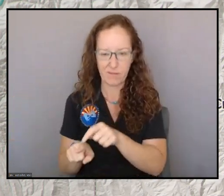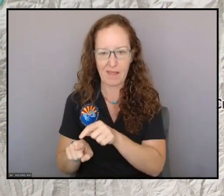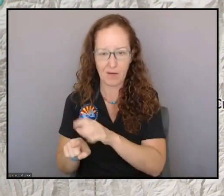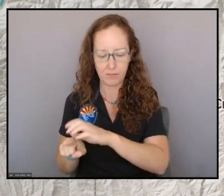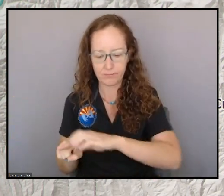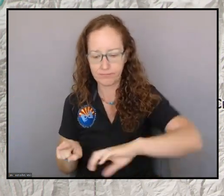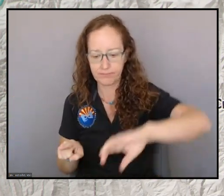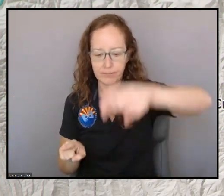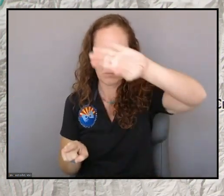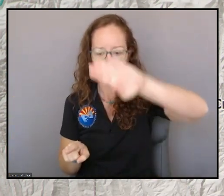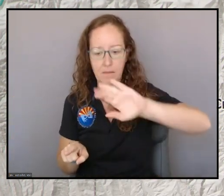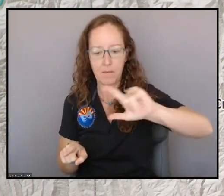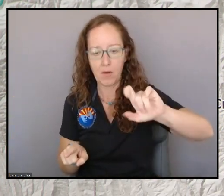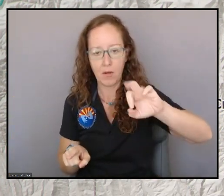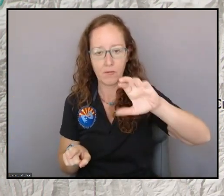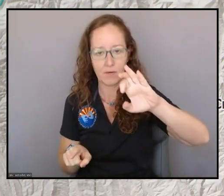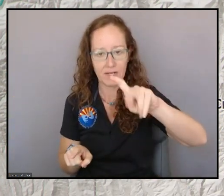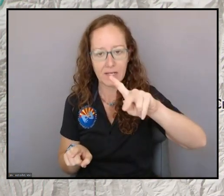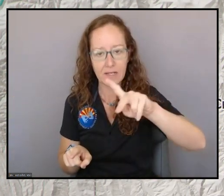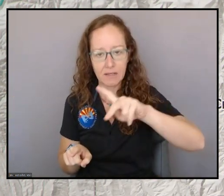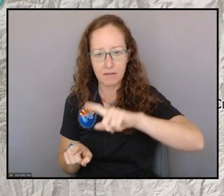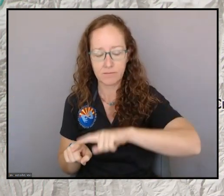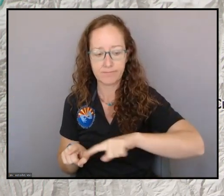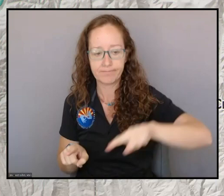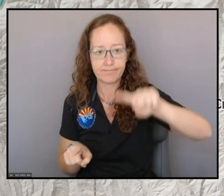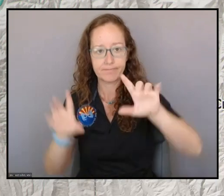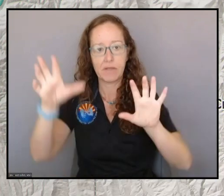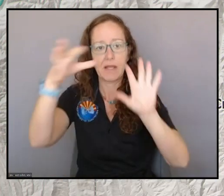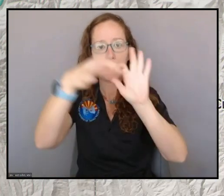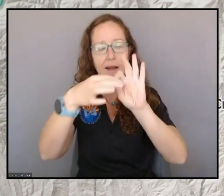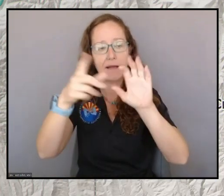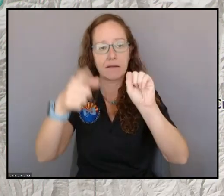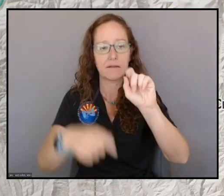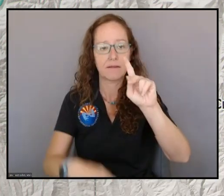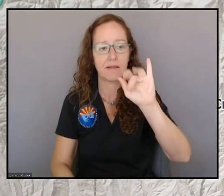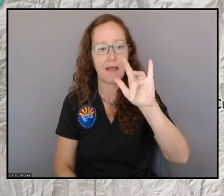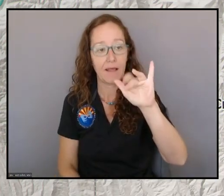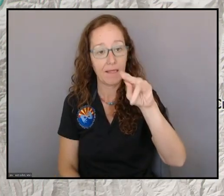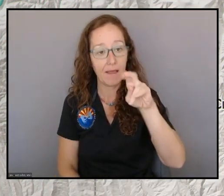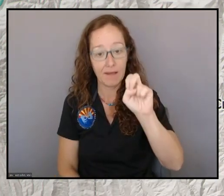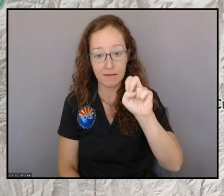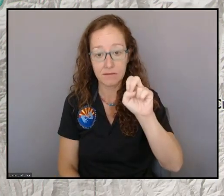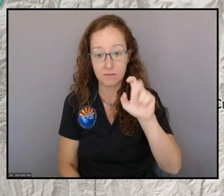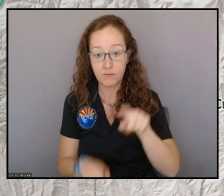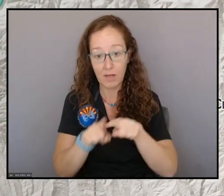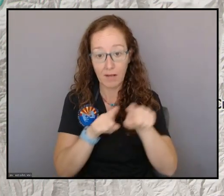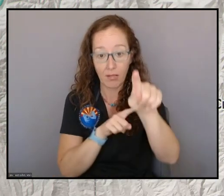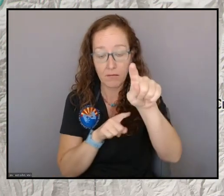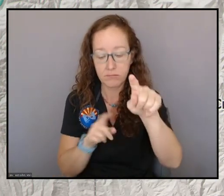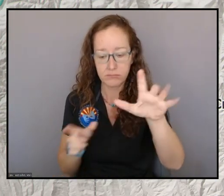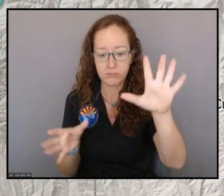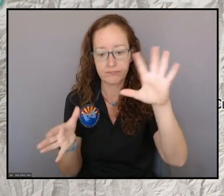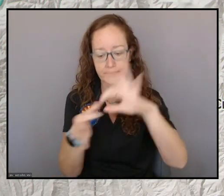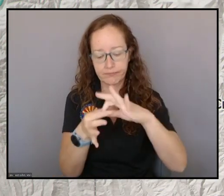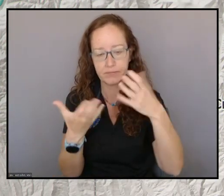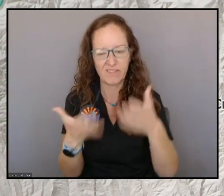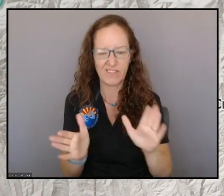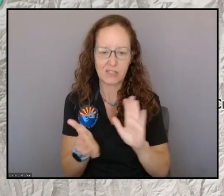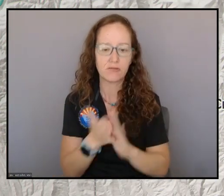Creek up into the Skyline Trail. That work has been completed as far as the handline construction and the